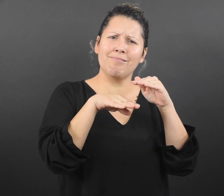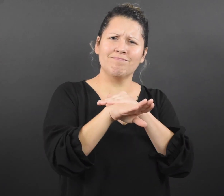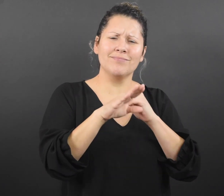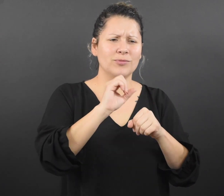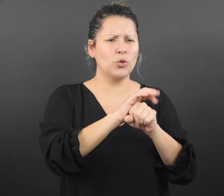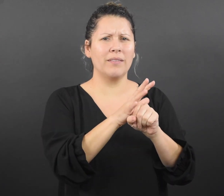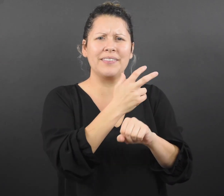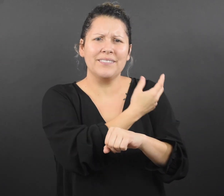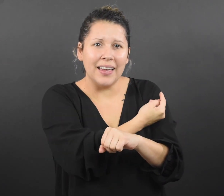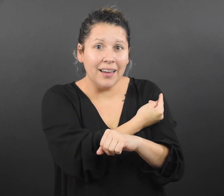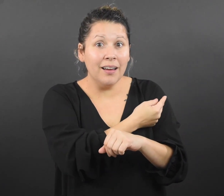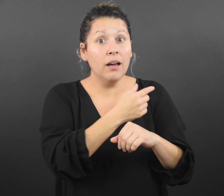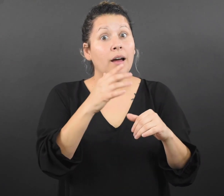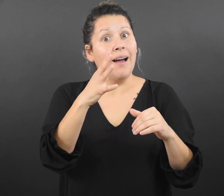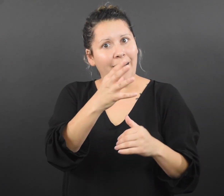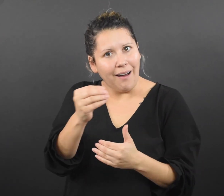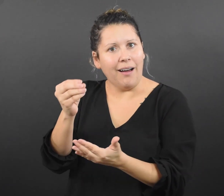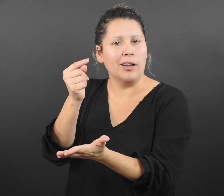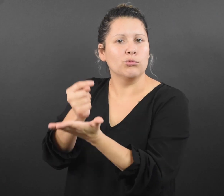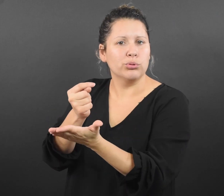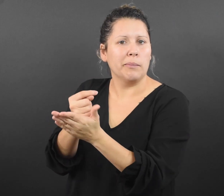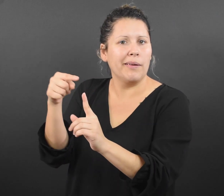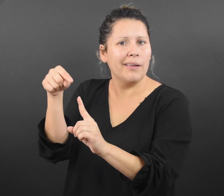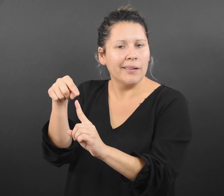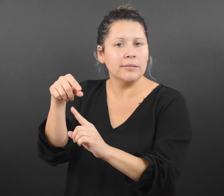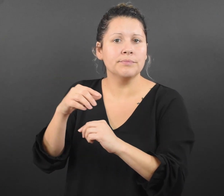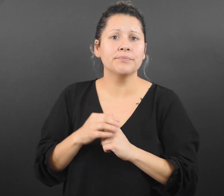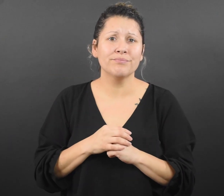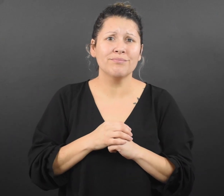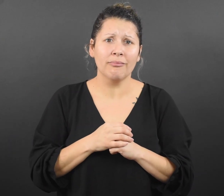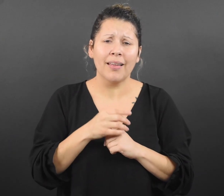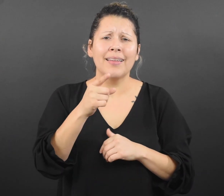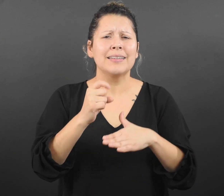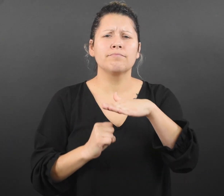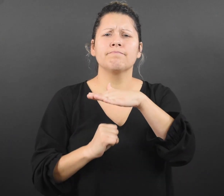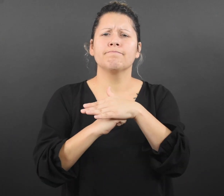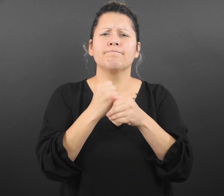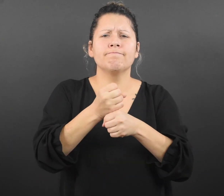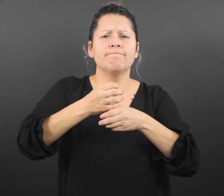and monoclonal antibody treatments. Capacity in our health care system is still very tight,